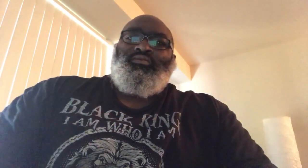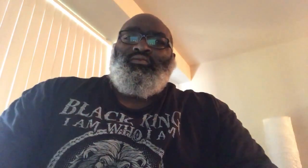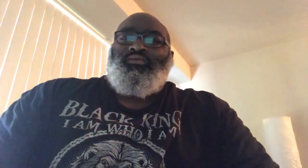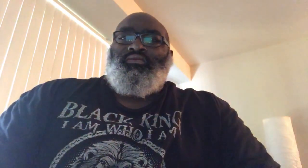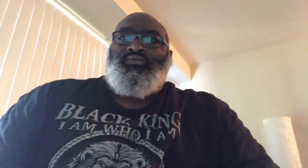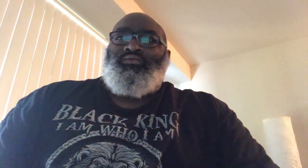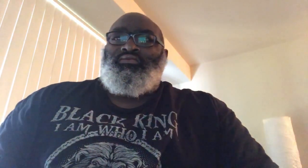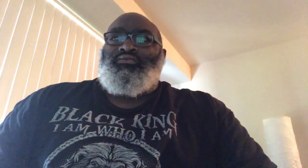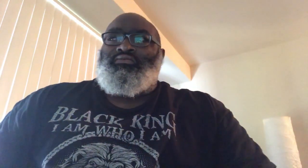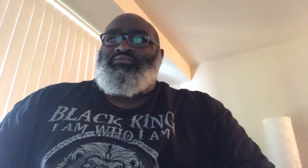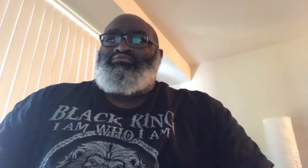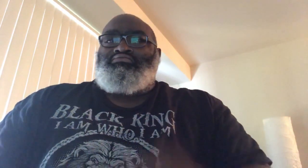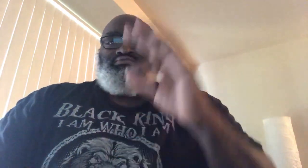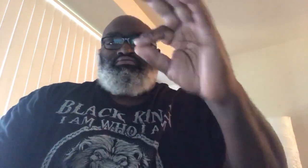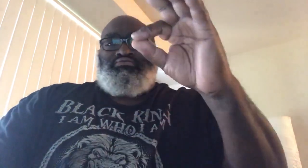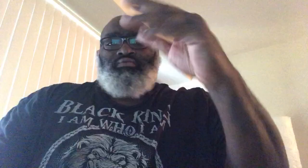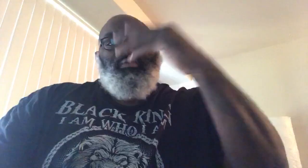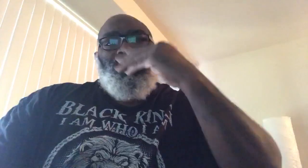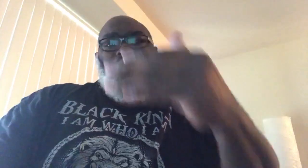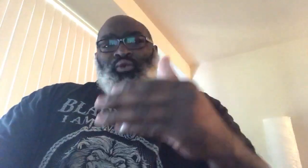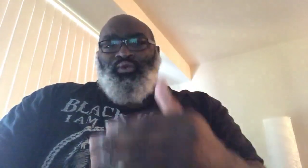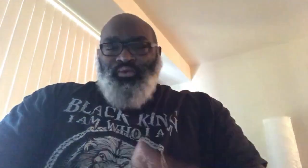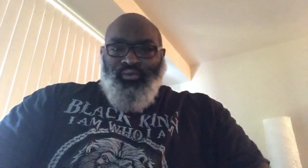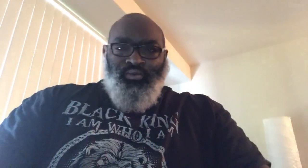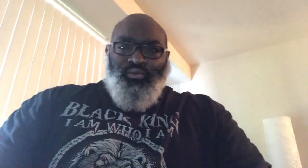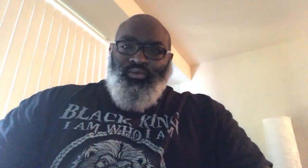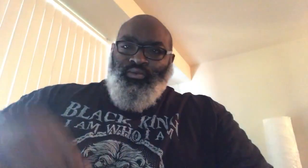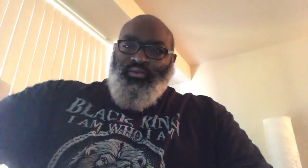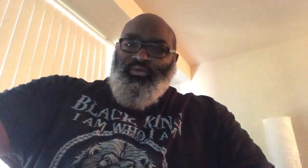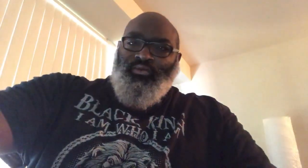Yeah, that is about it for me. Thanks.